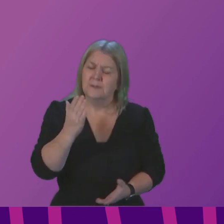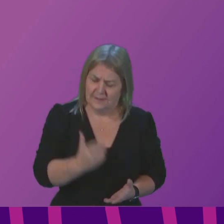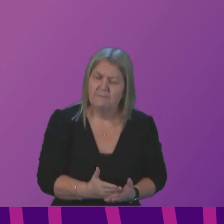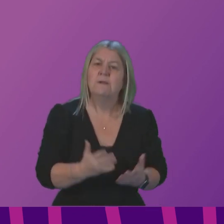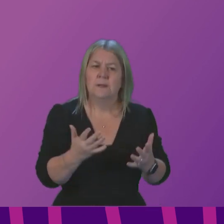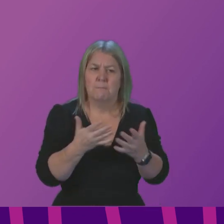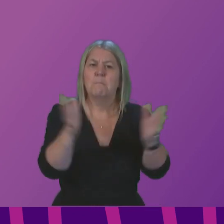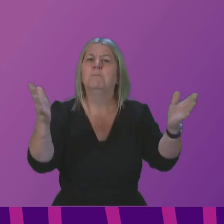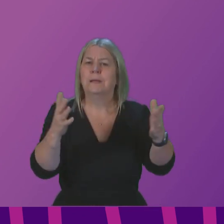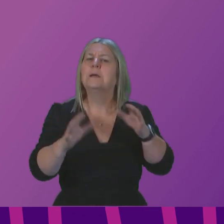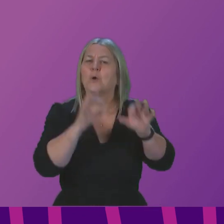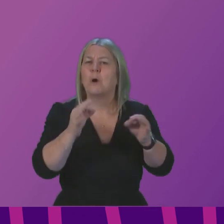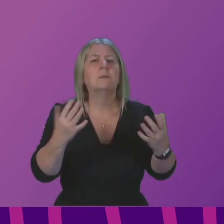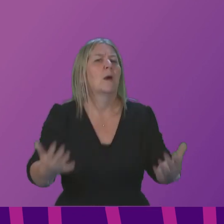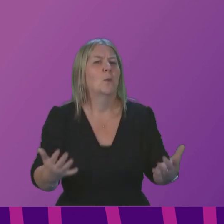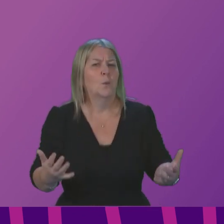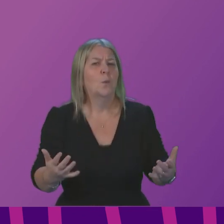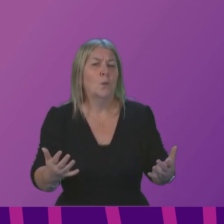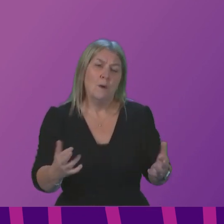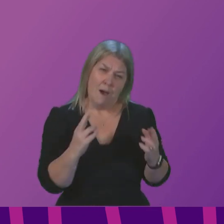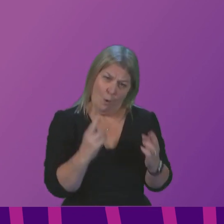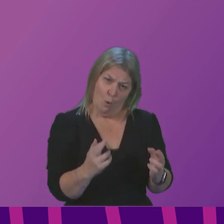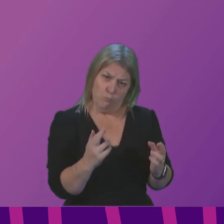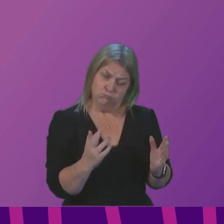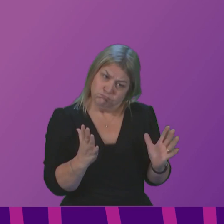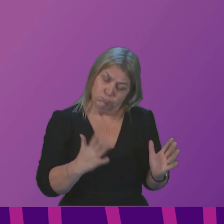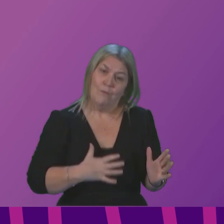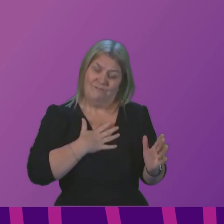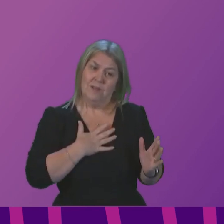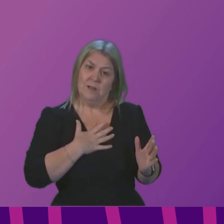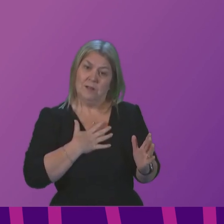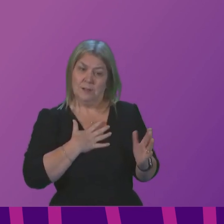inquiry is under way. I hope that that is a sign of our determination to ensure that